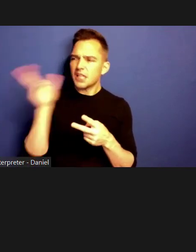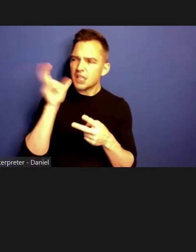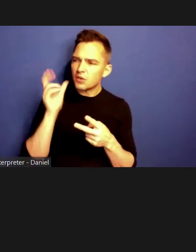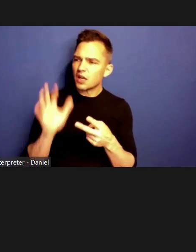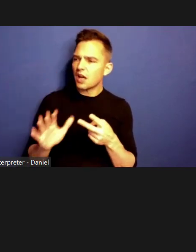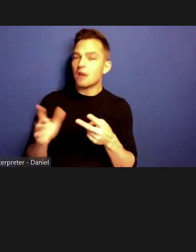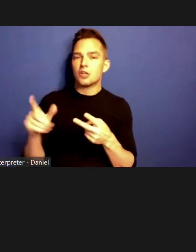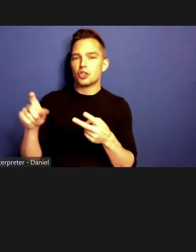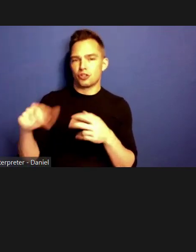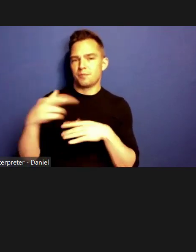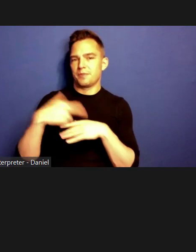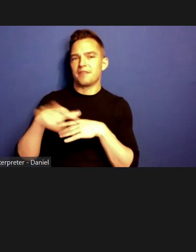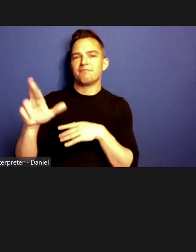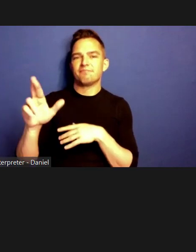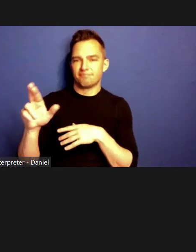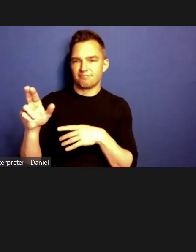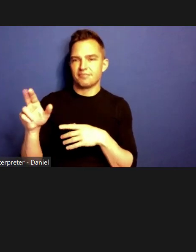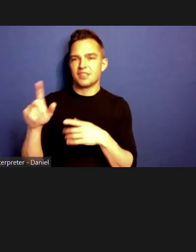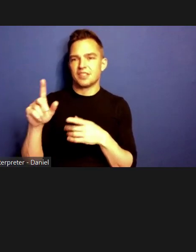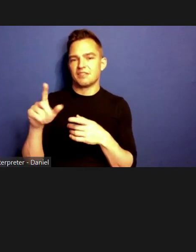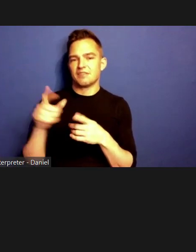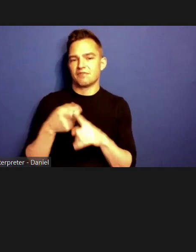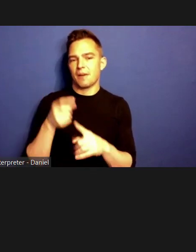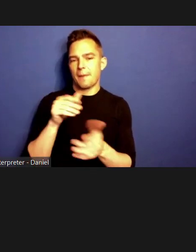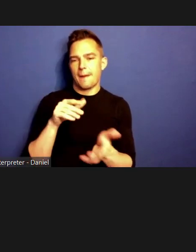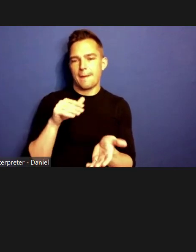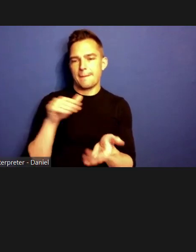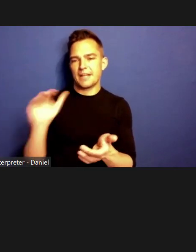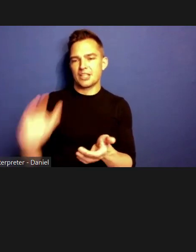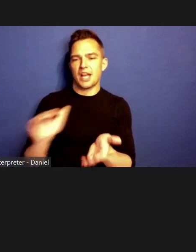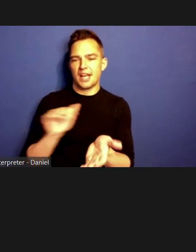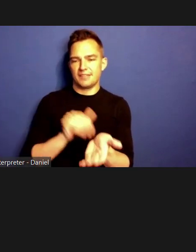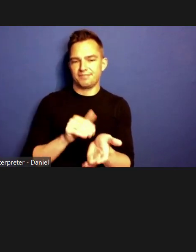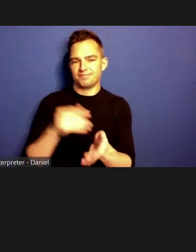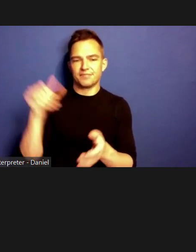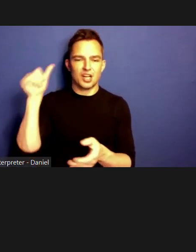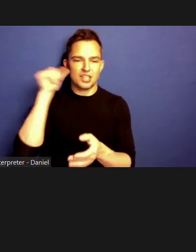referred for evaluation for a pediatric audiologist even if they passed a hearing screening.